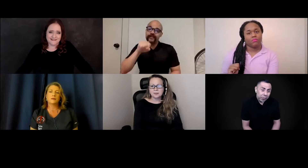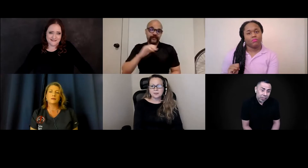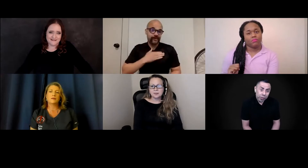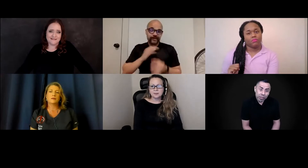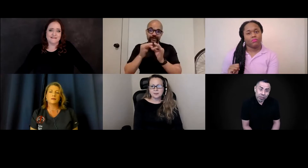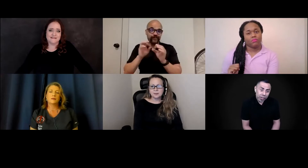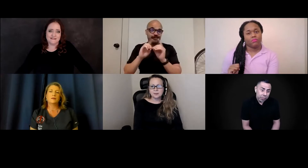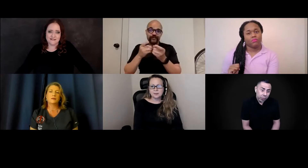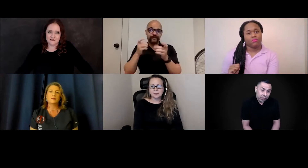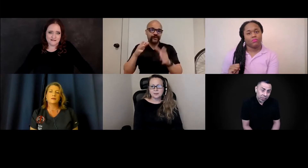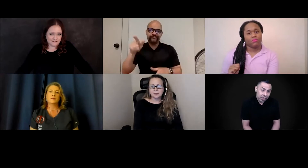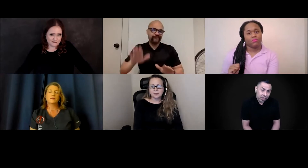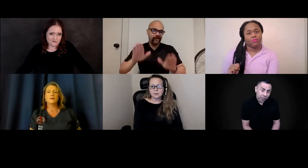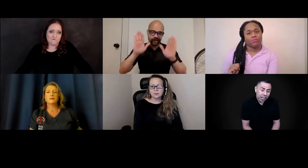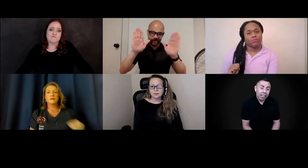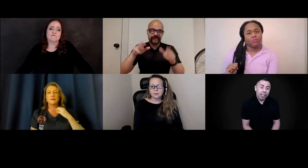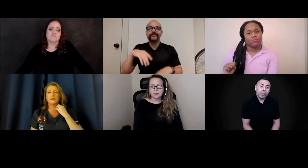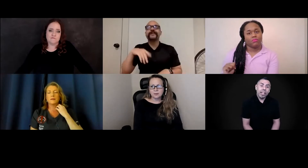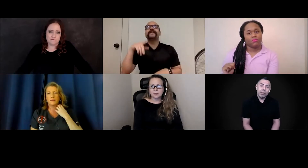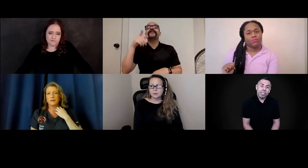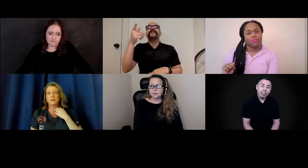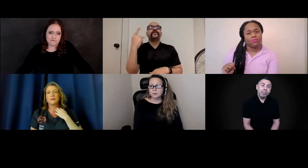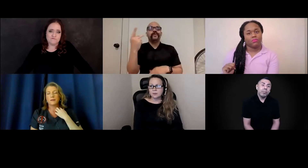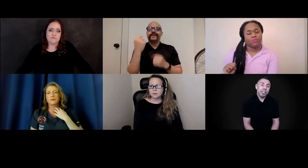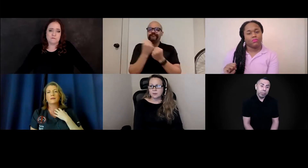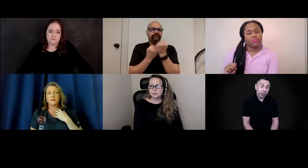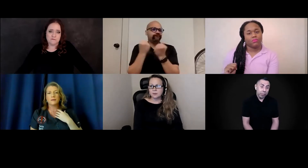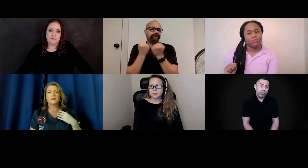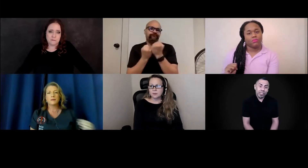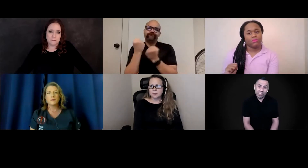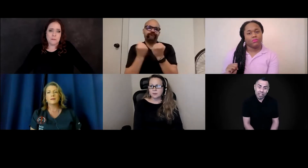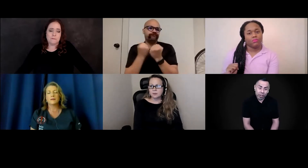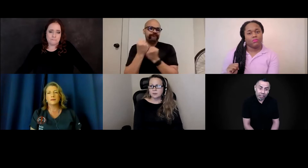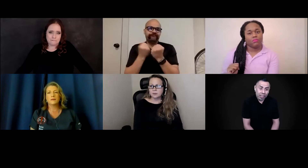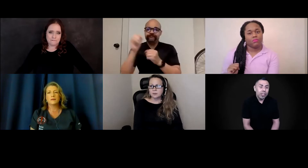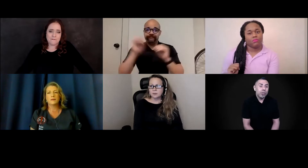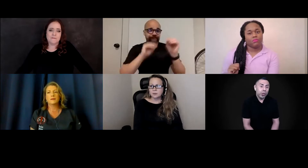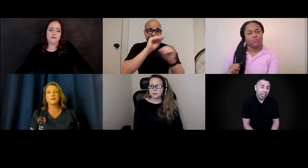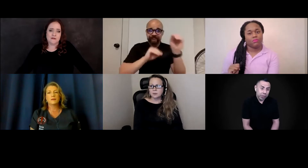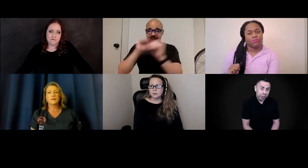area where interpreters are very supportive of each other, I love where that comes in because our department functions the same way.